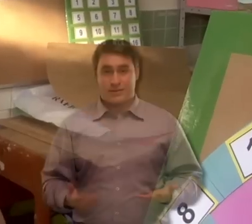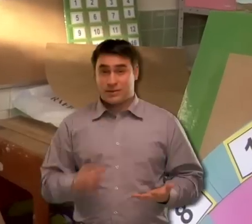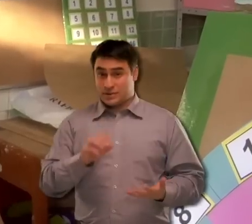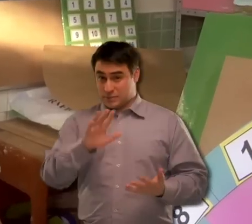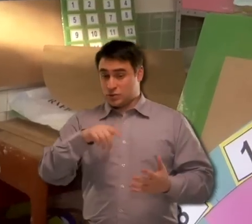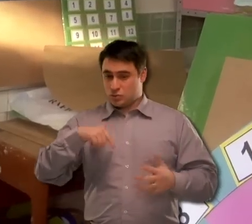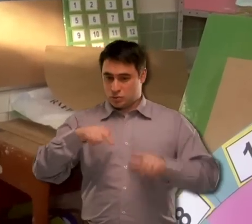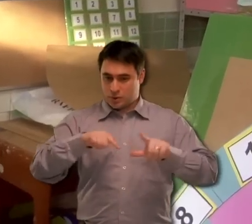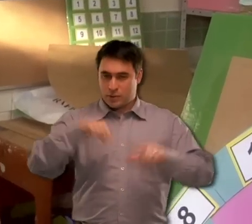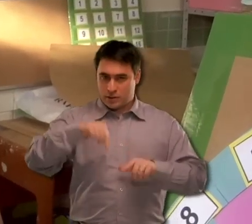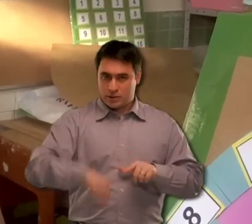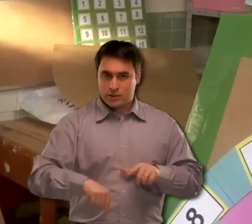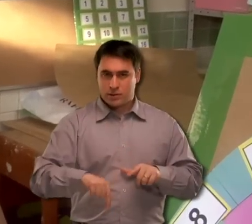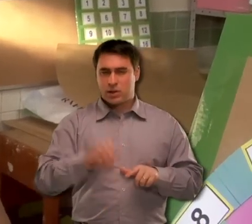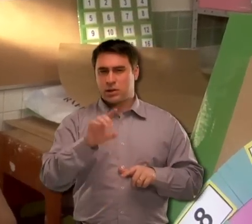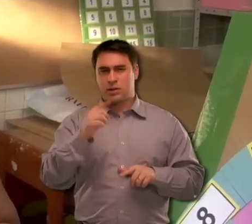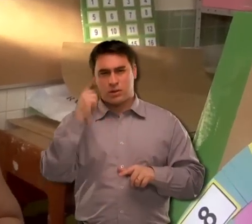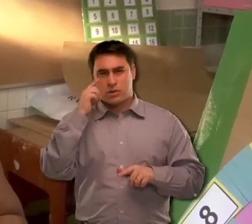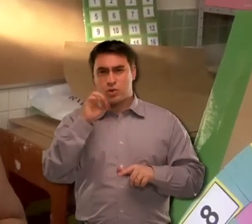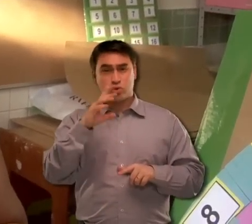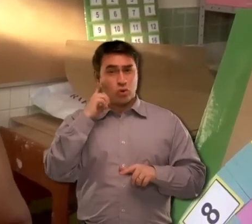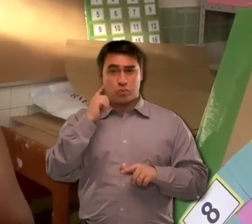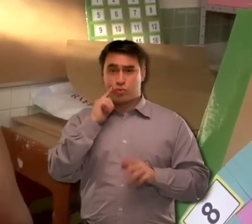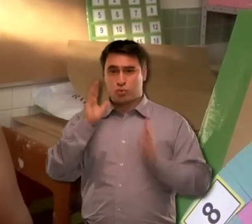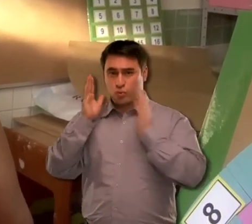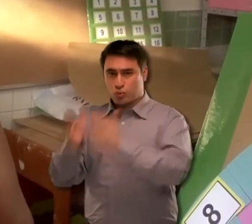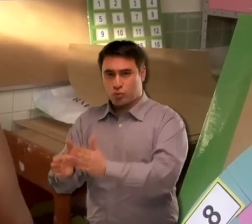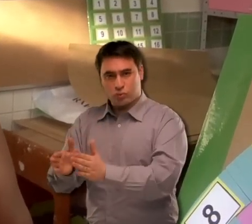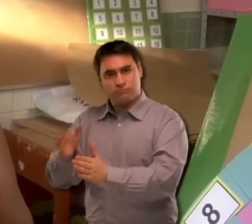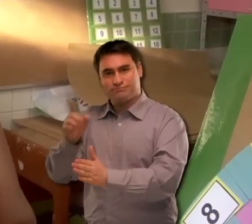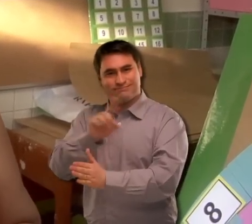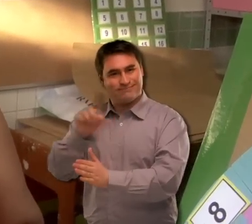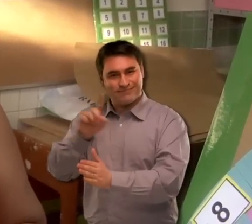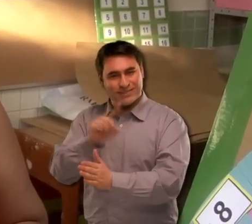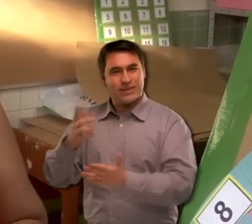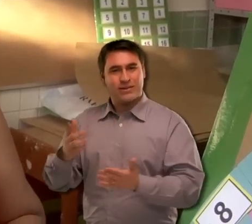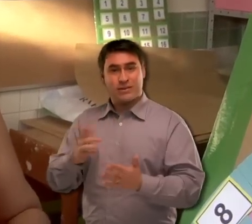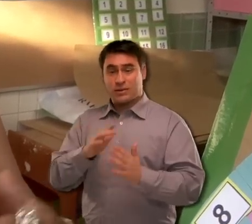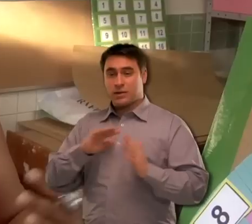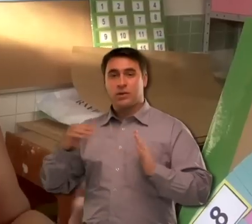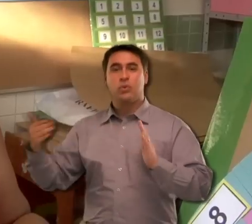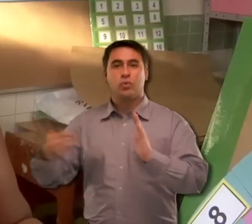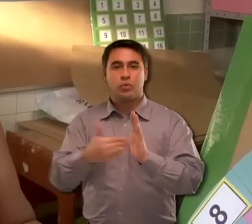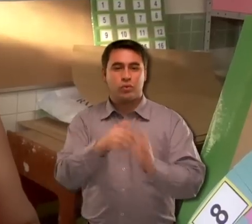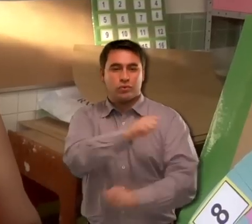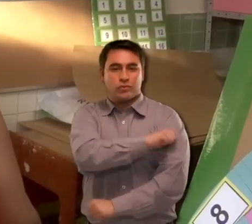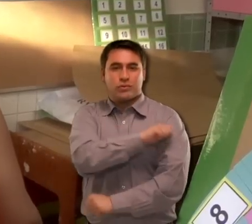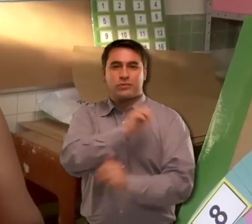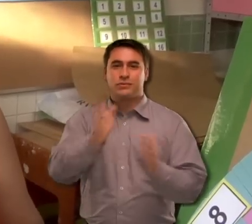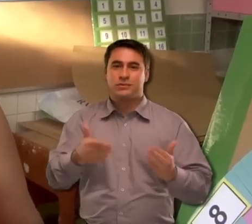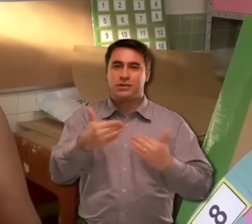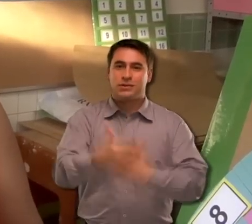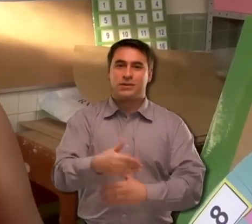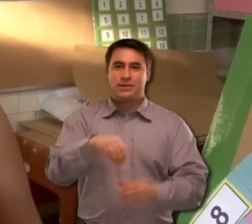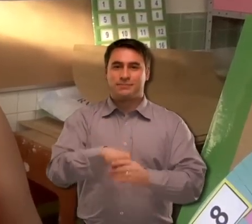But our work involves all students in the classroom, not only the deaf.